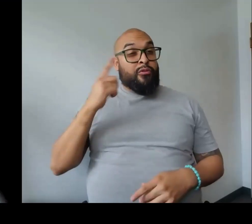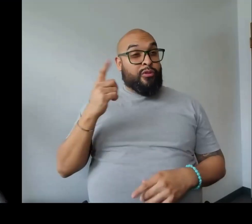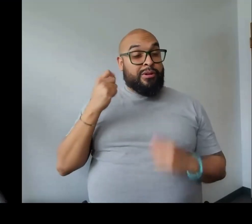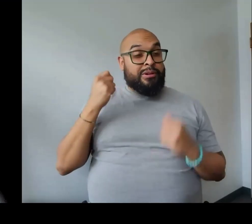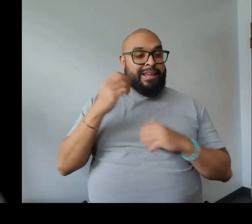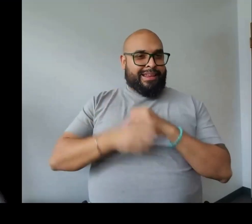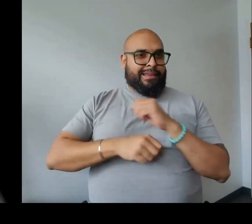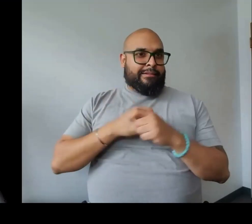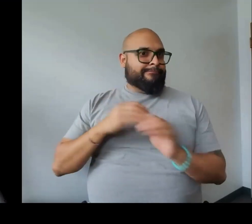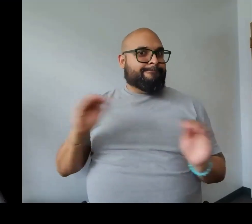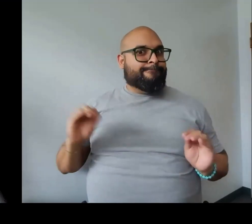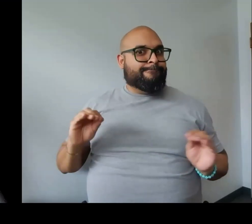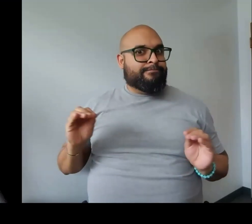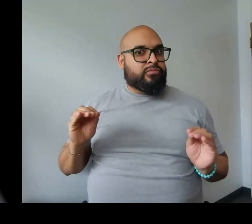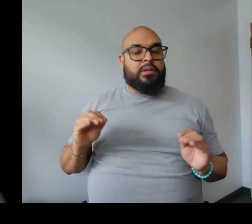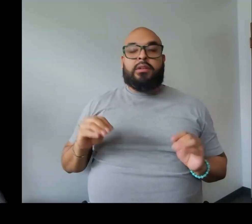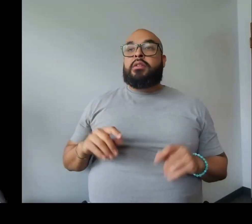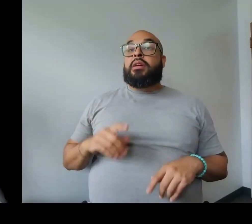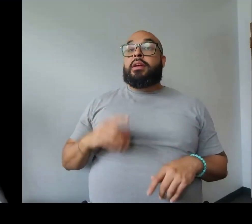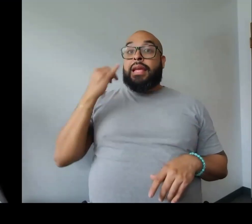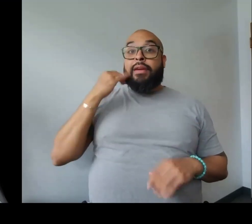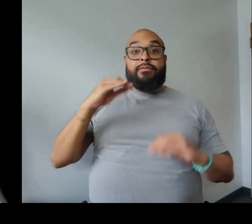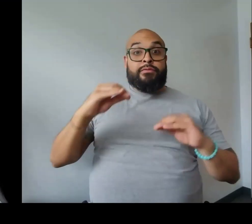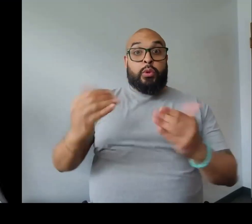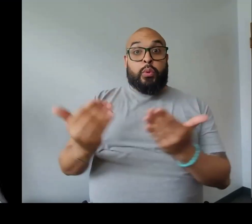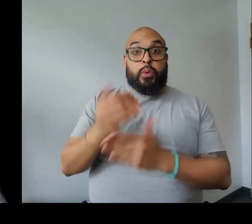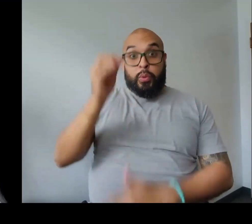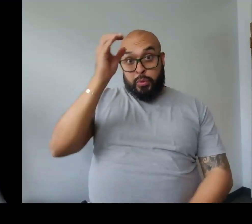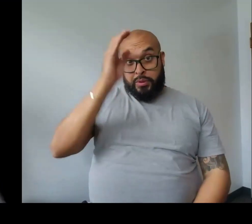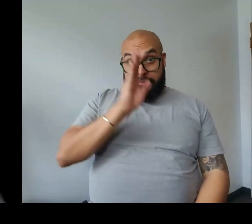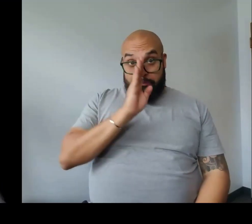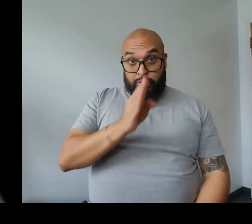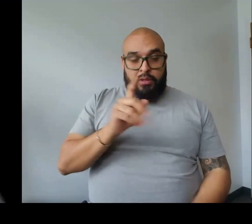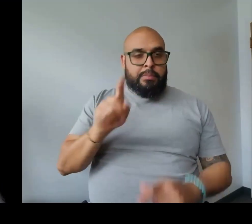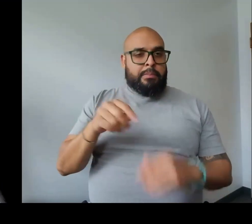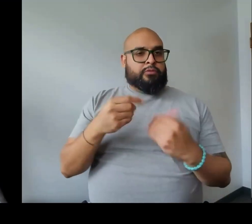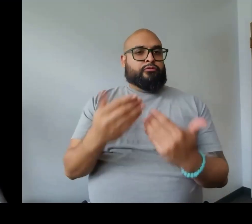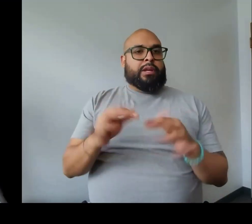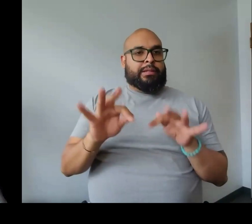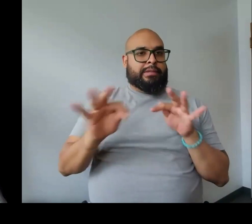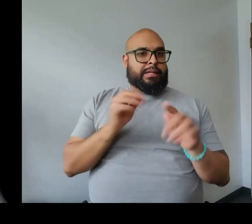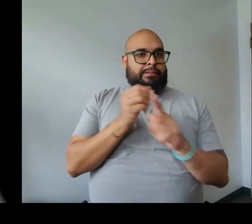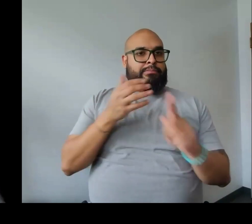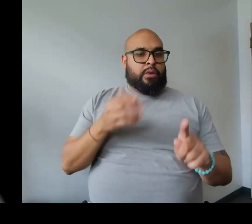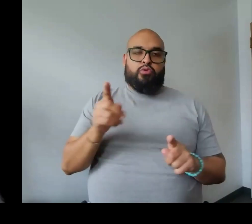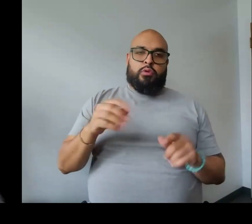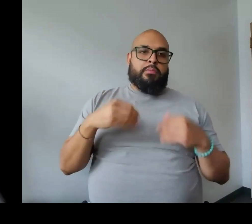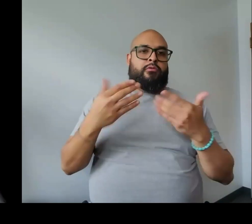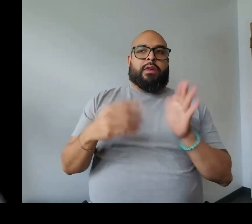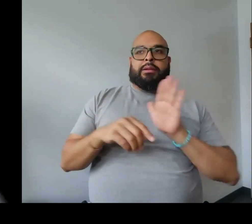So when you teach new concepts directly, you're giving explanations, you're modeling, you're giving them guided practice.